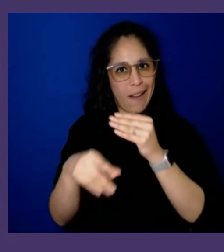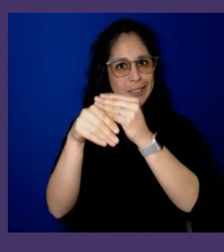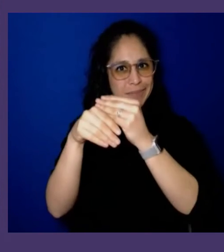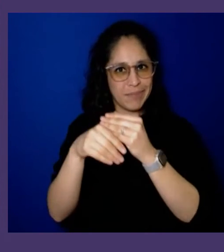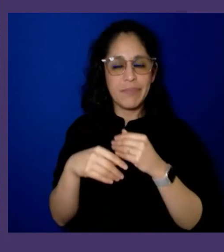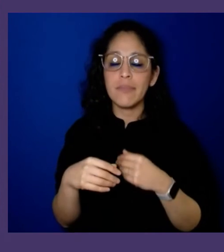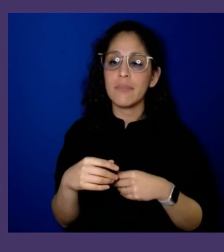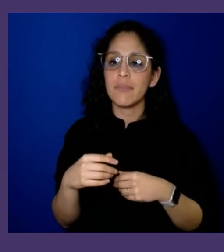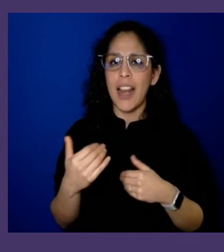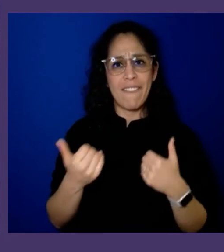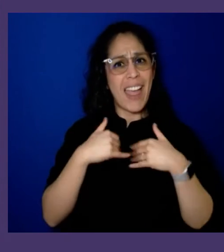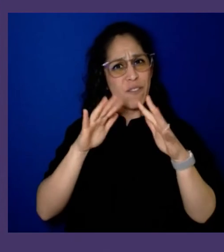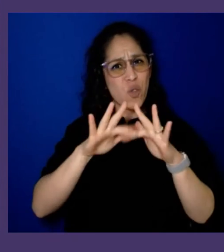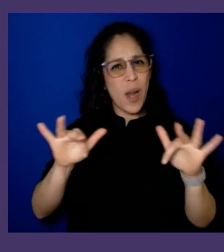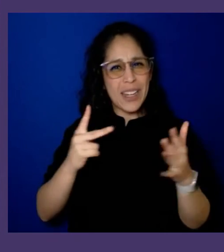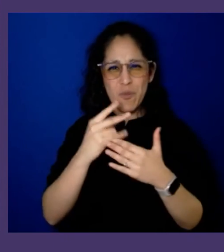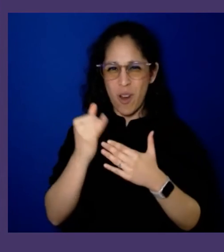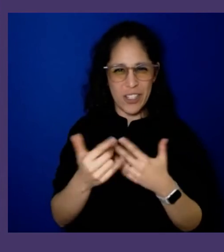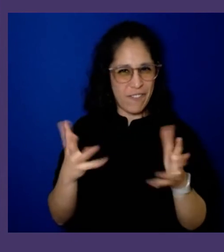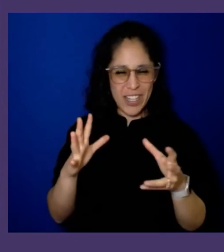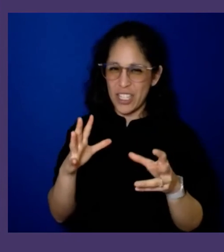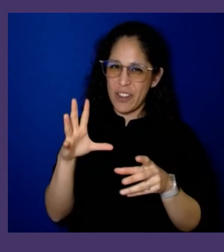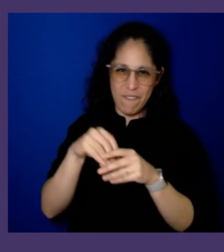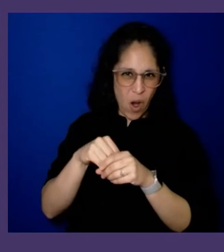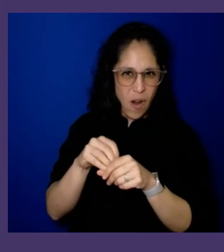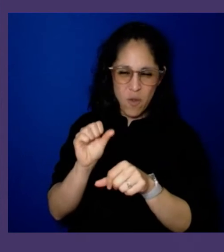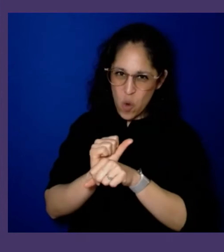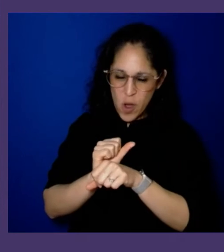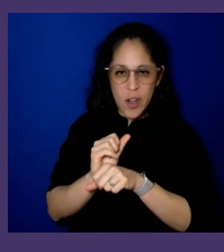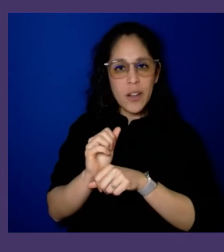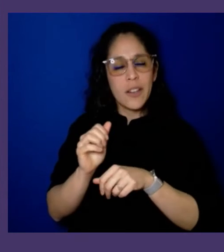projects with a variety of software tools.